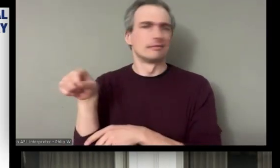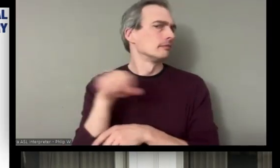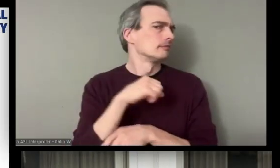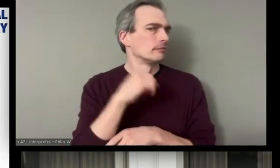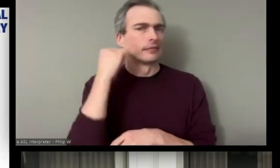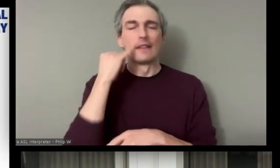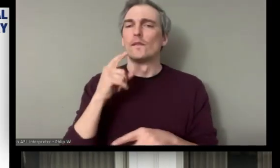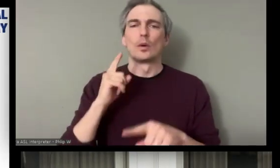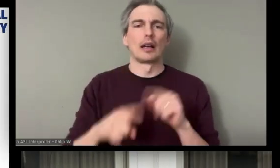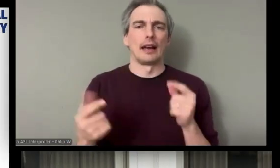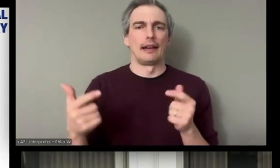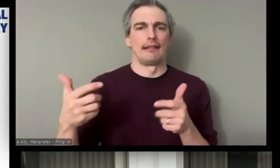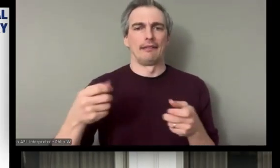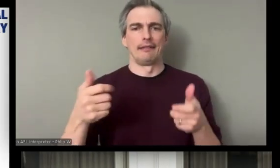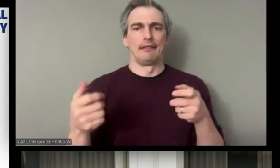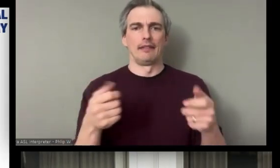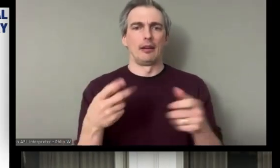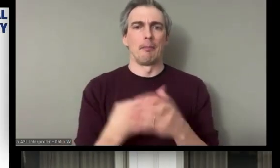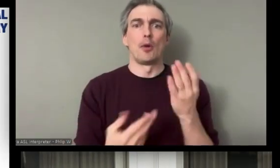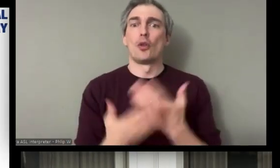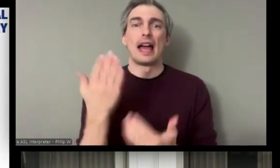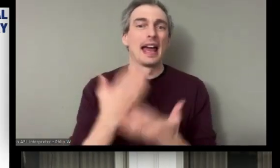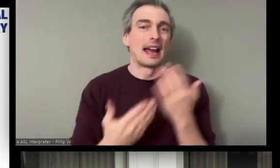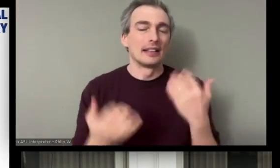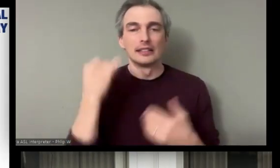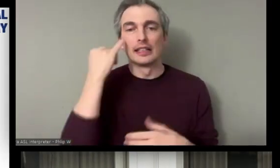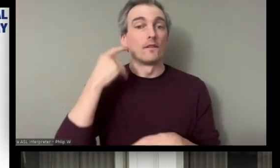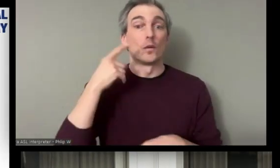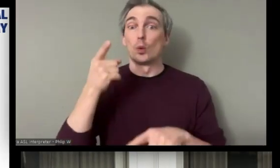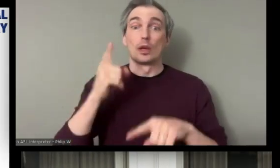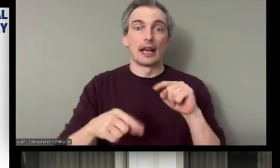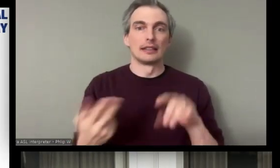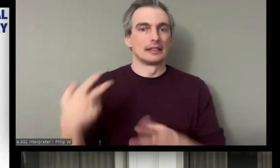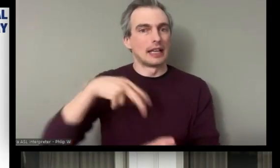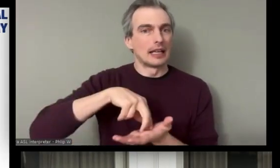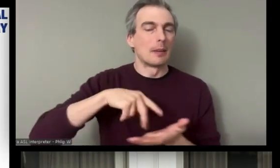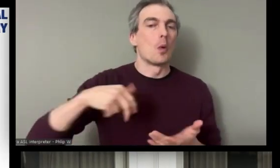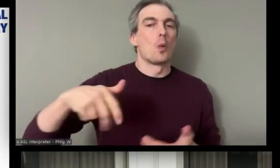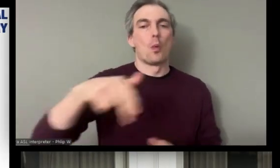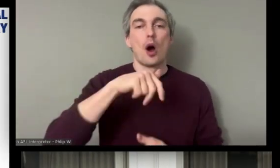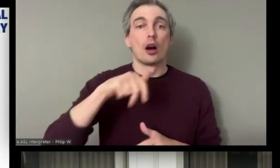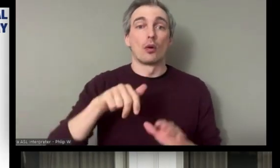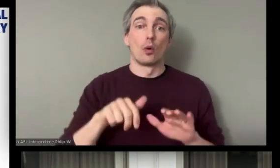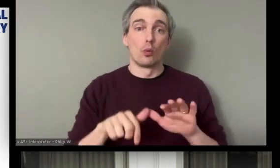Standing up? Walking up steps? So the idea that you have the physical human, and then you